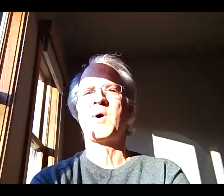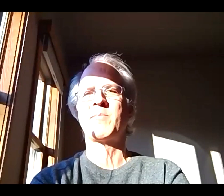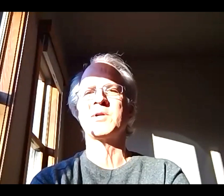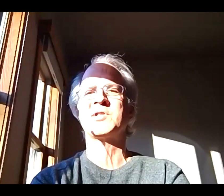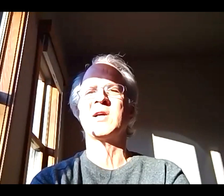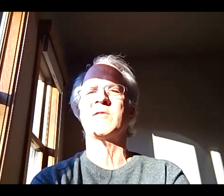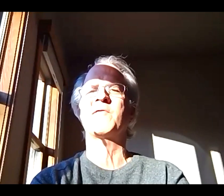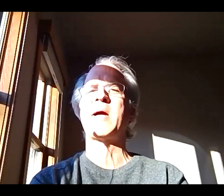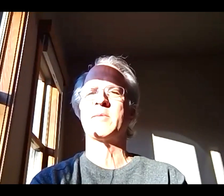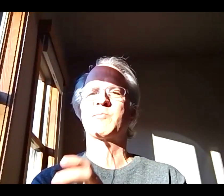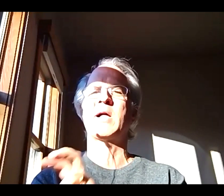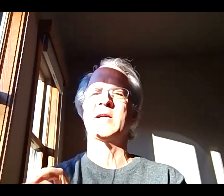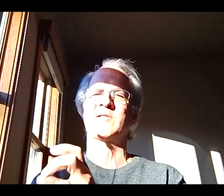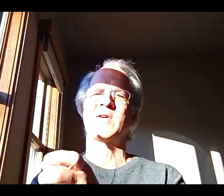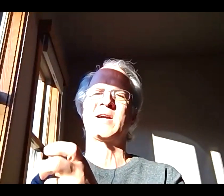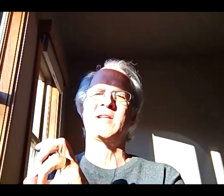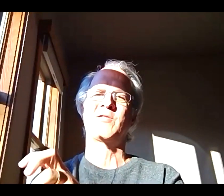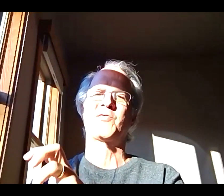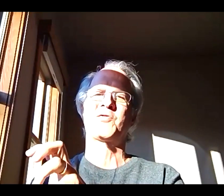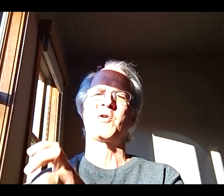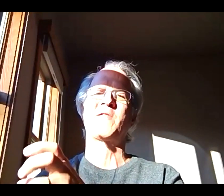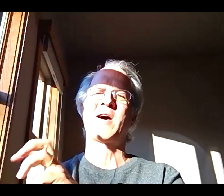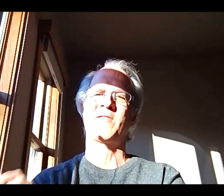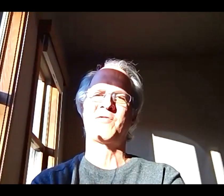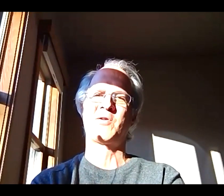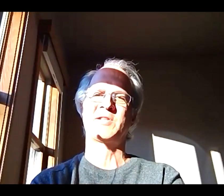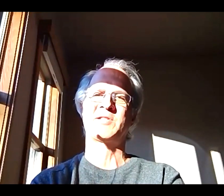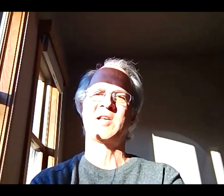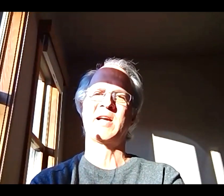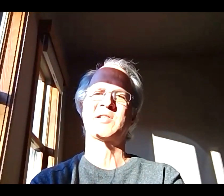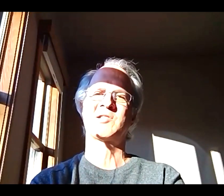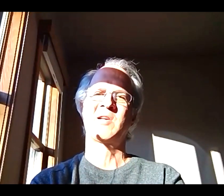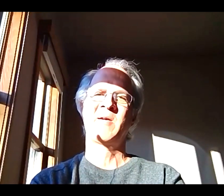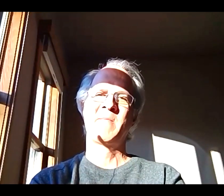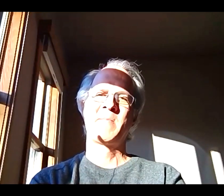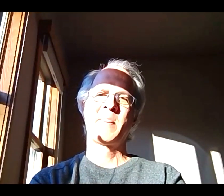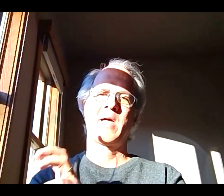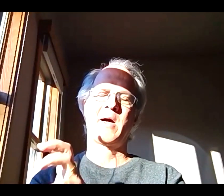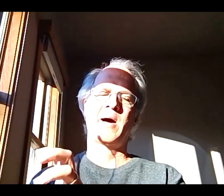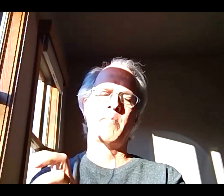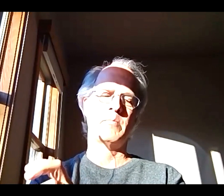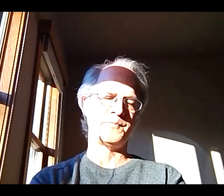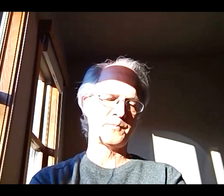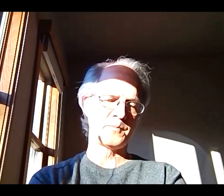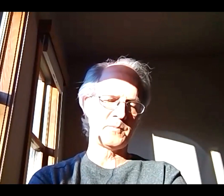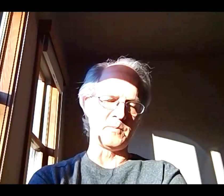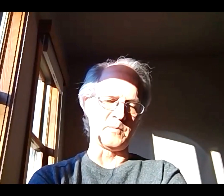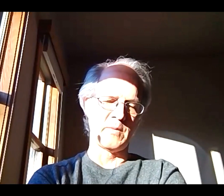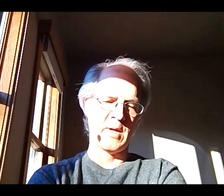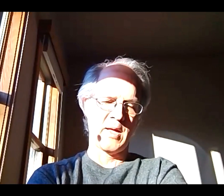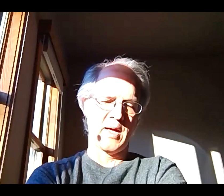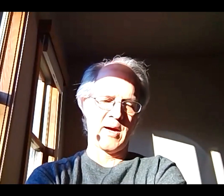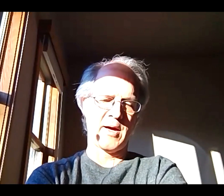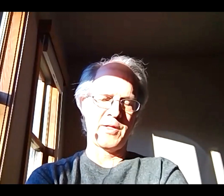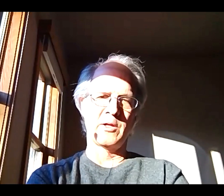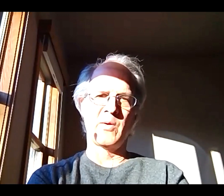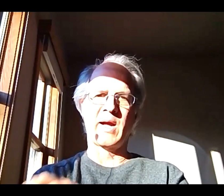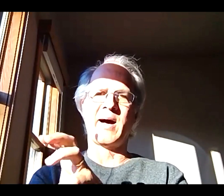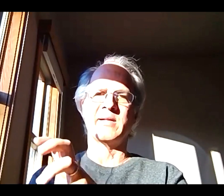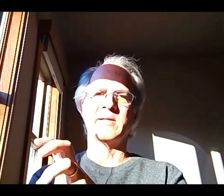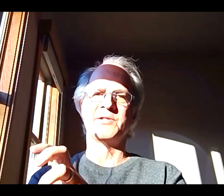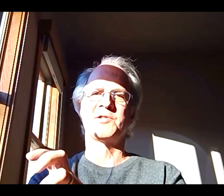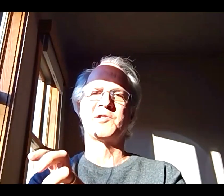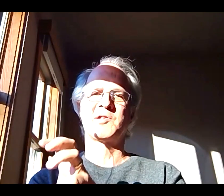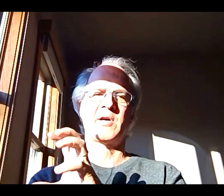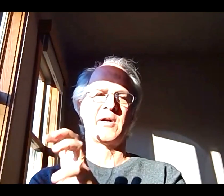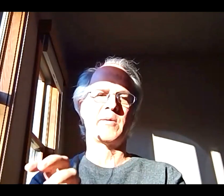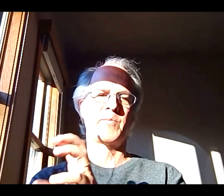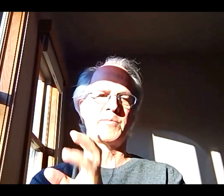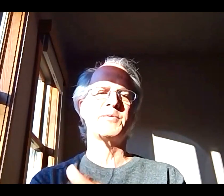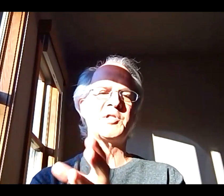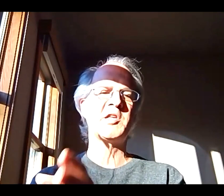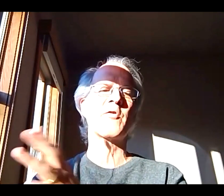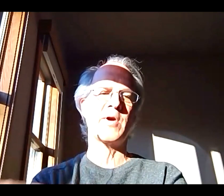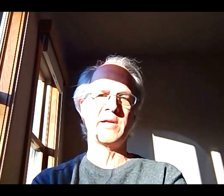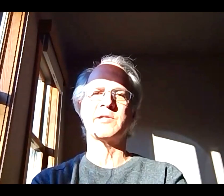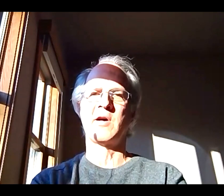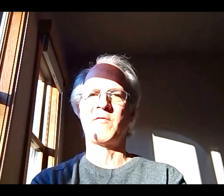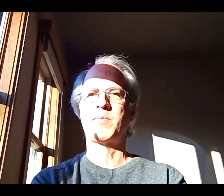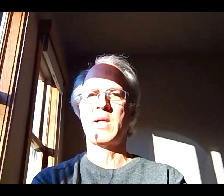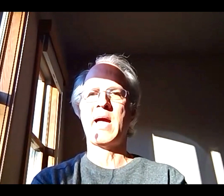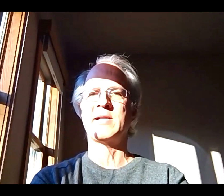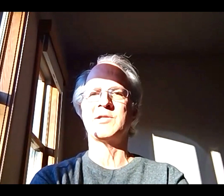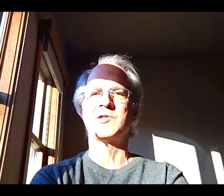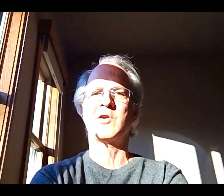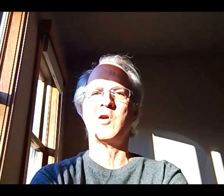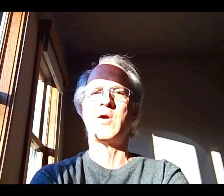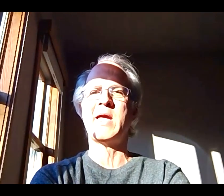published in 'Famous Plays of 1935-36', the Louis Collins series of plays,